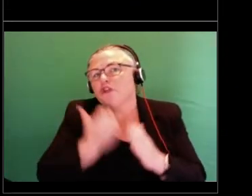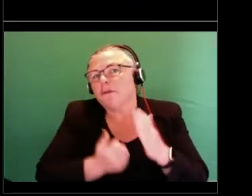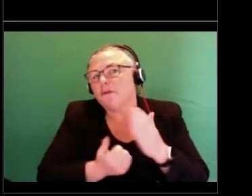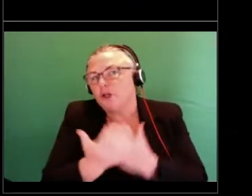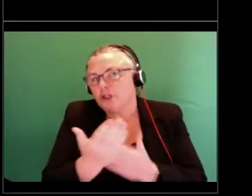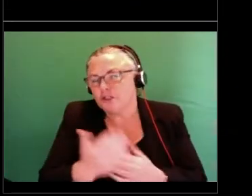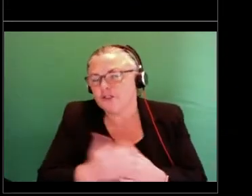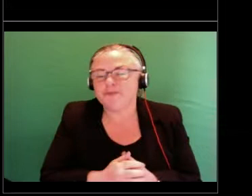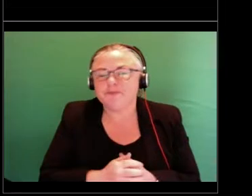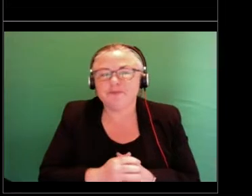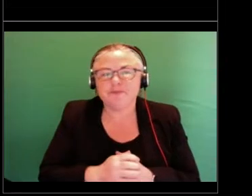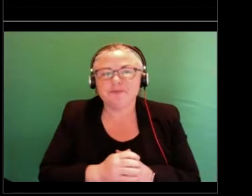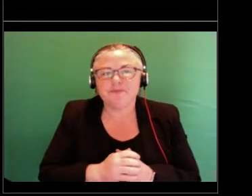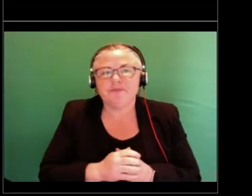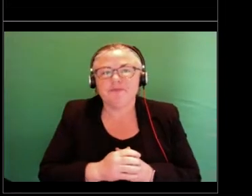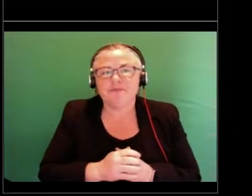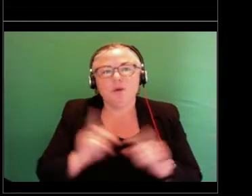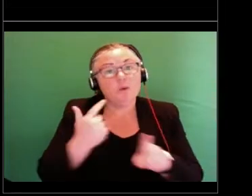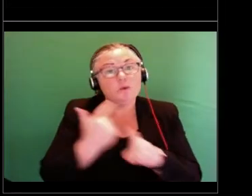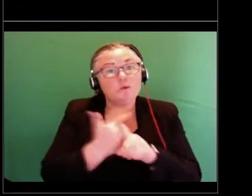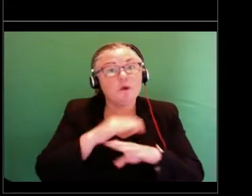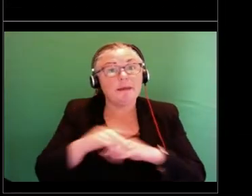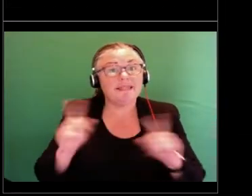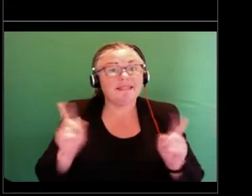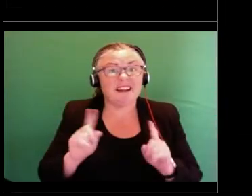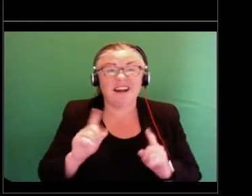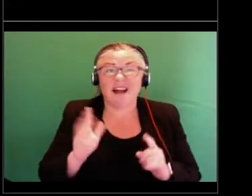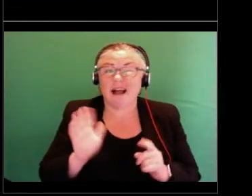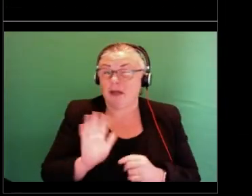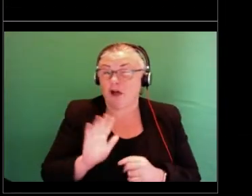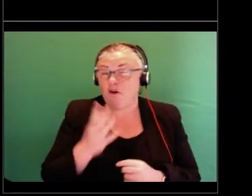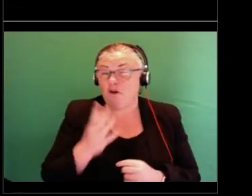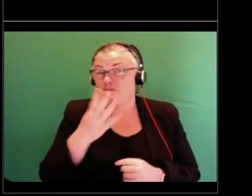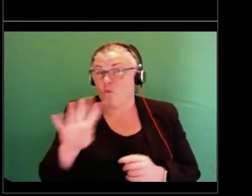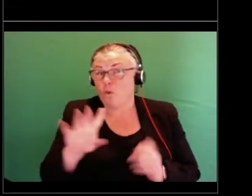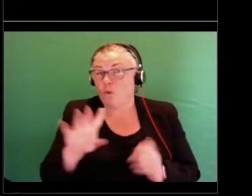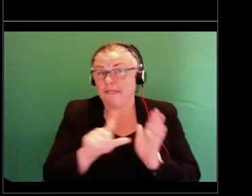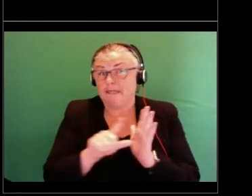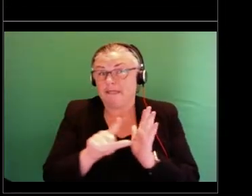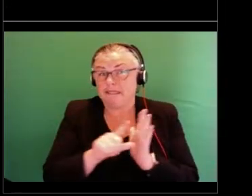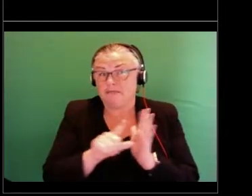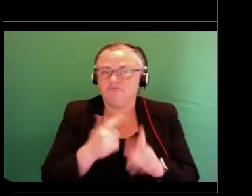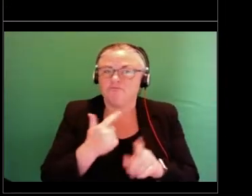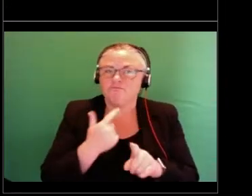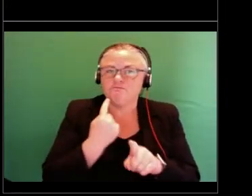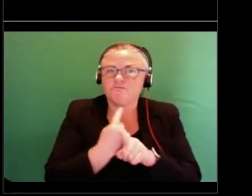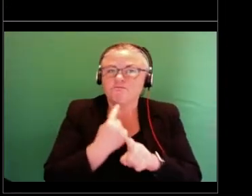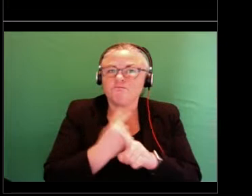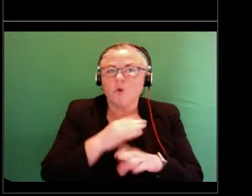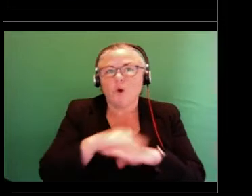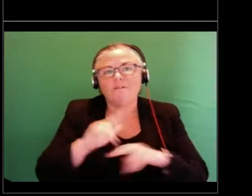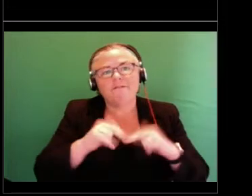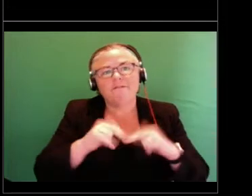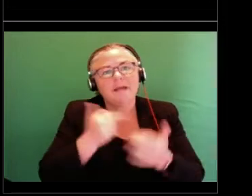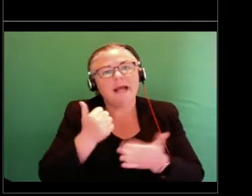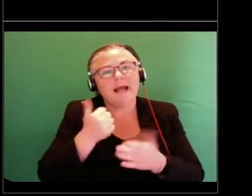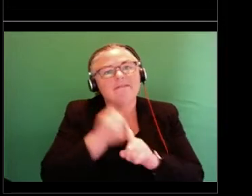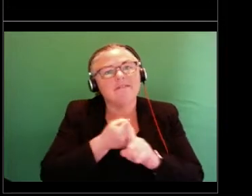So it's not a service that just looks at victims. Sometimes perpetrators with the right guidance and the right advice, we can make a difference